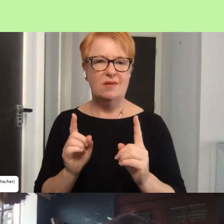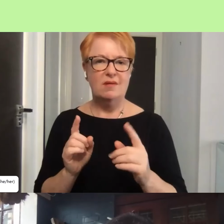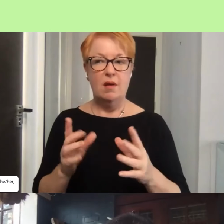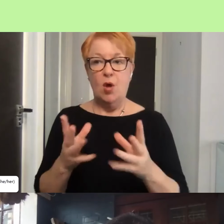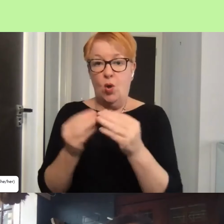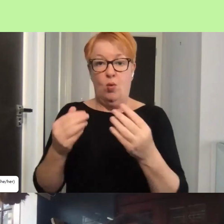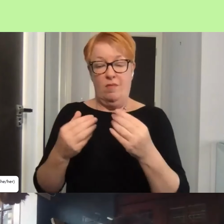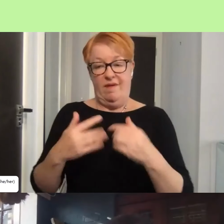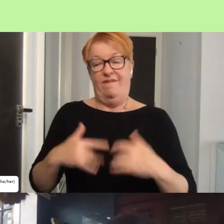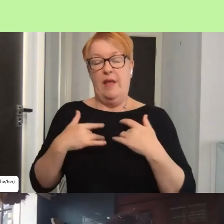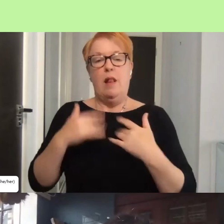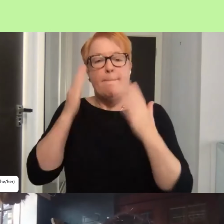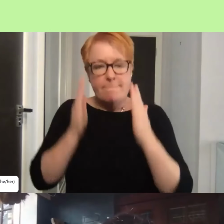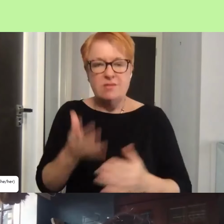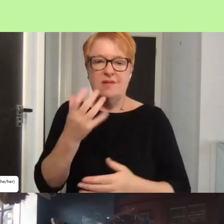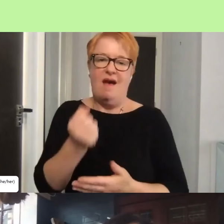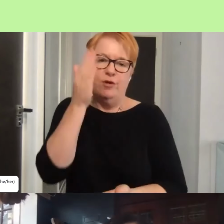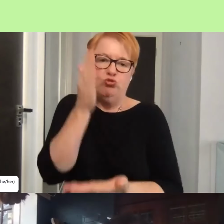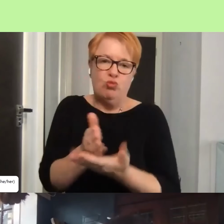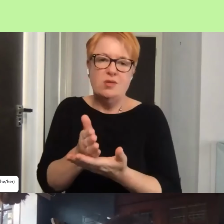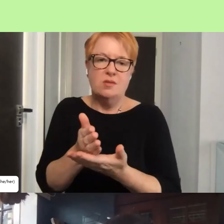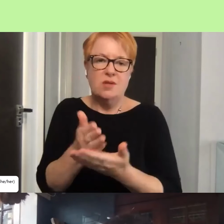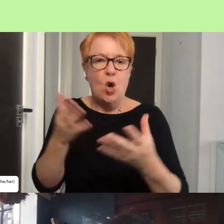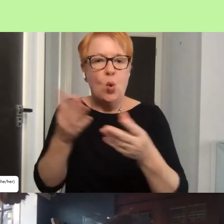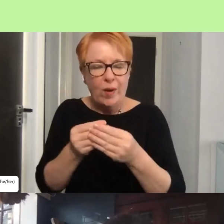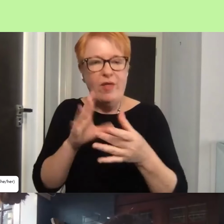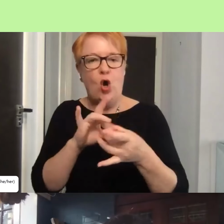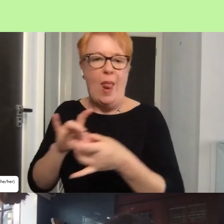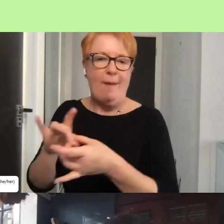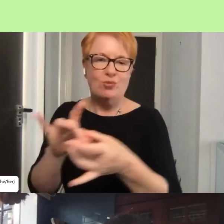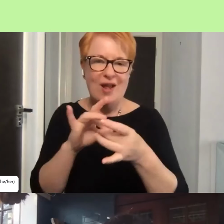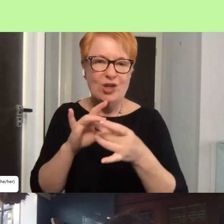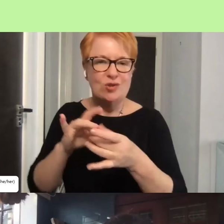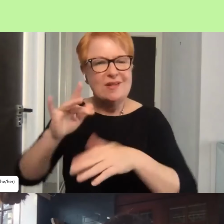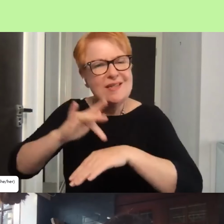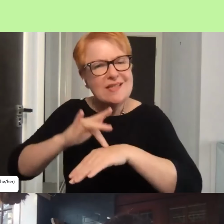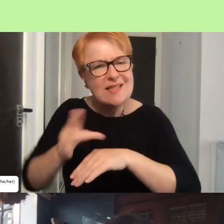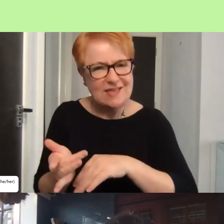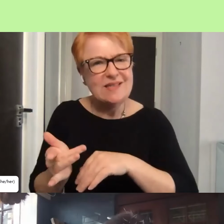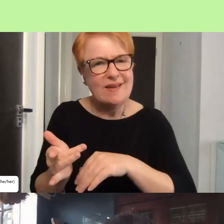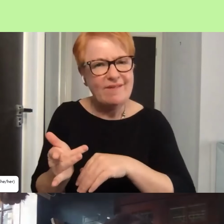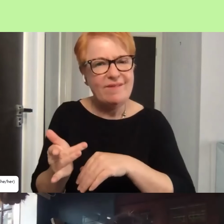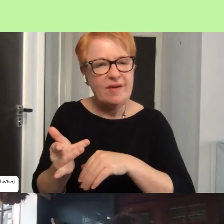there is no other way that is collaboration. Because this is part of the principles of ‘Silent University’.